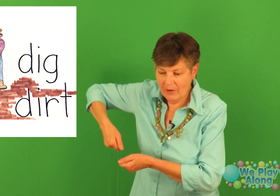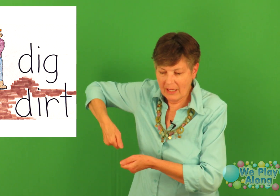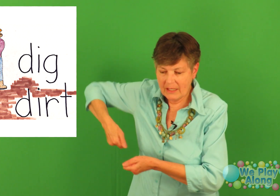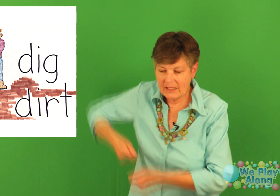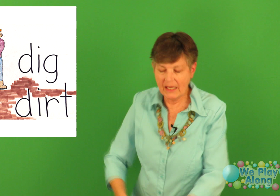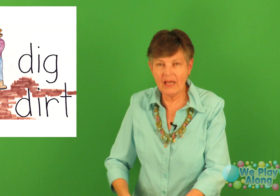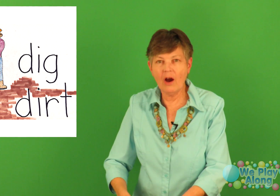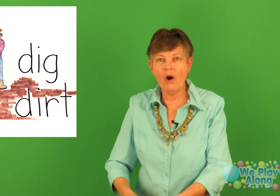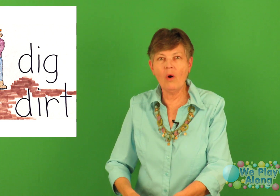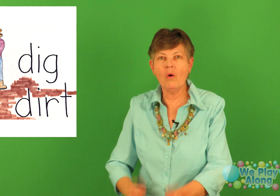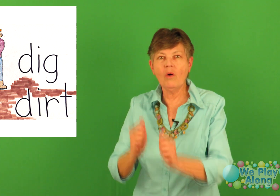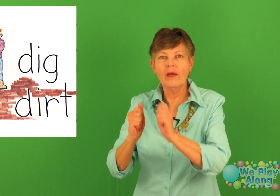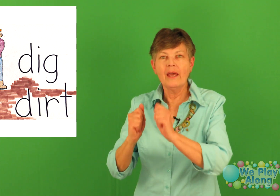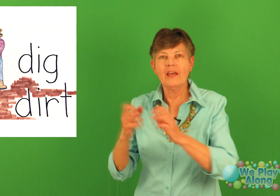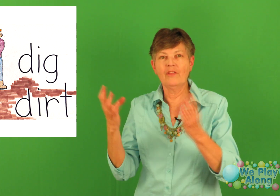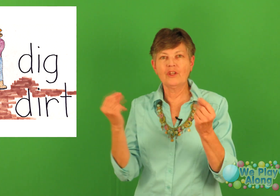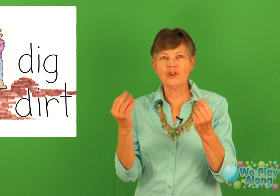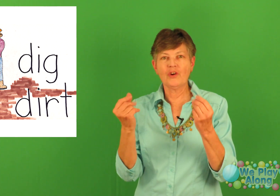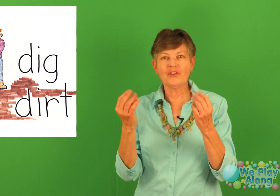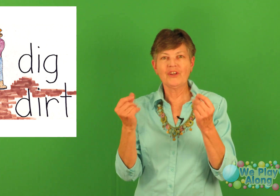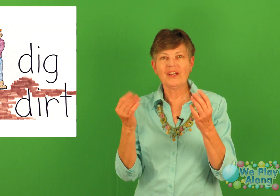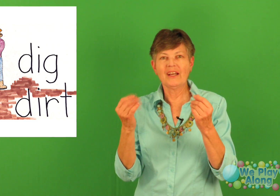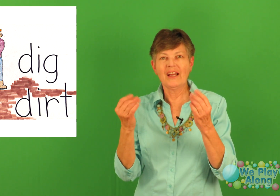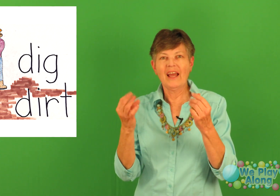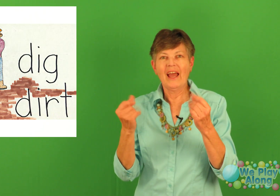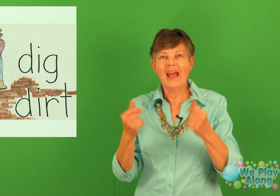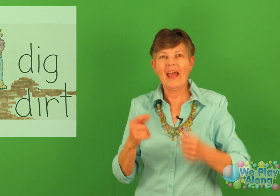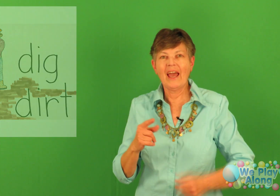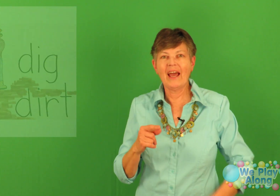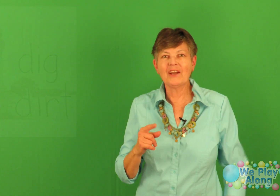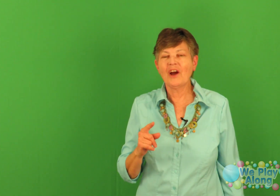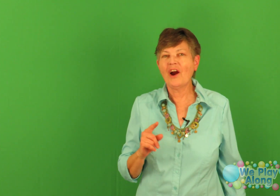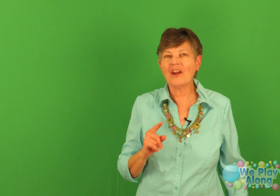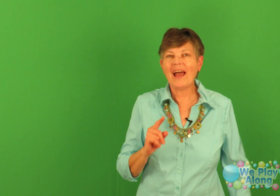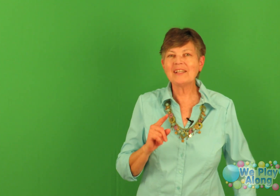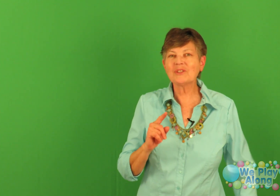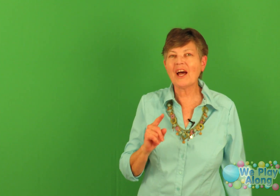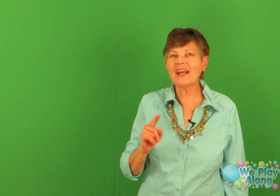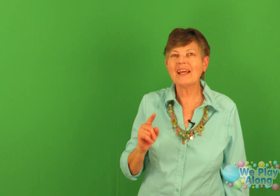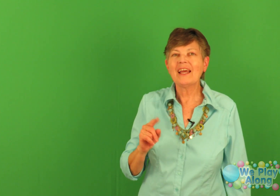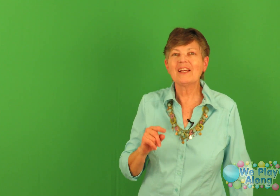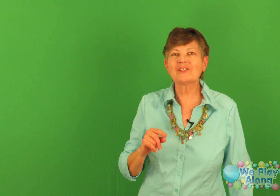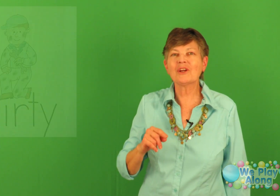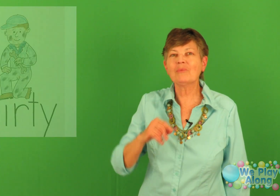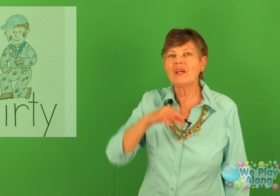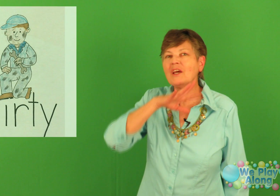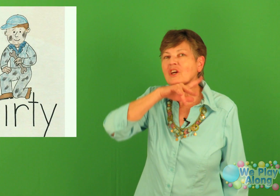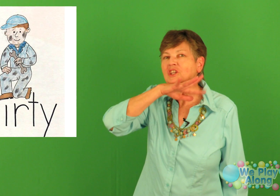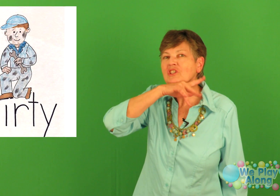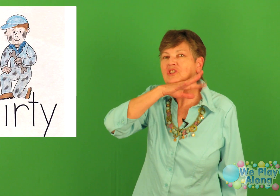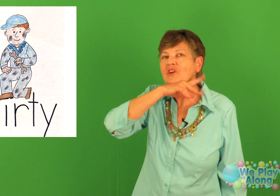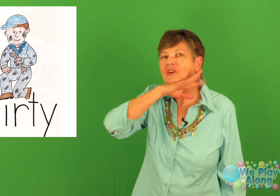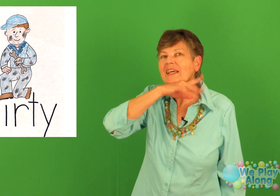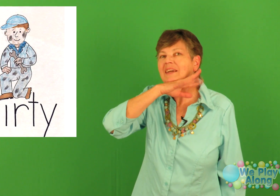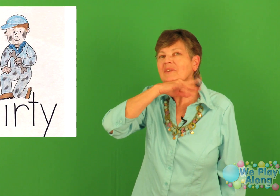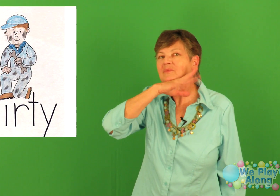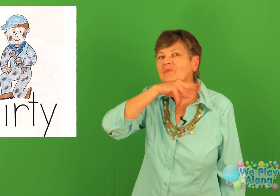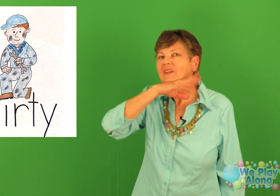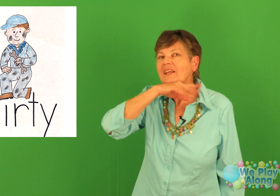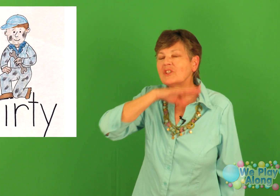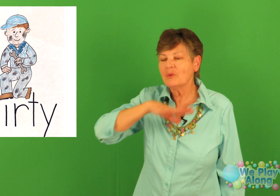gonna dig a hole in the dirt and our last time is going to be dirty so you